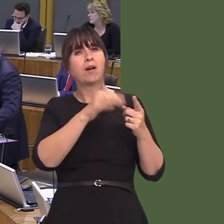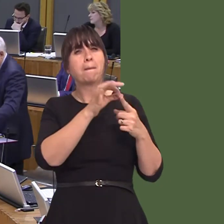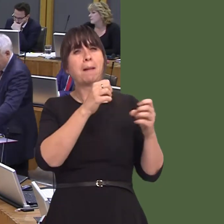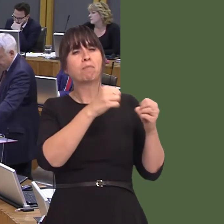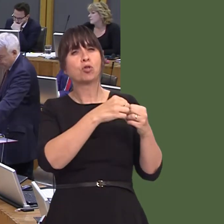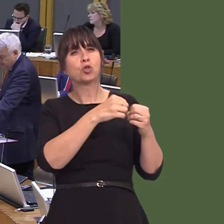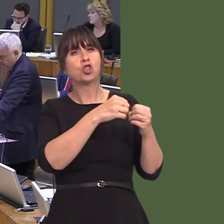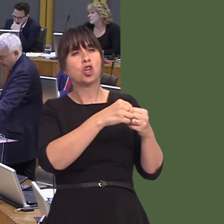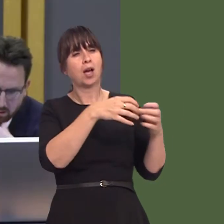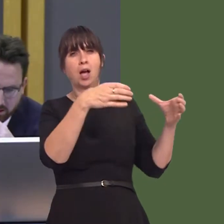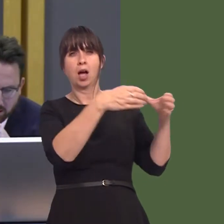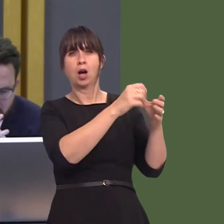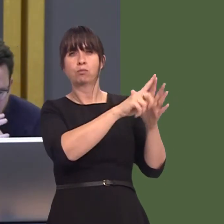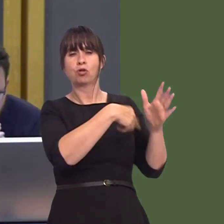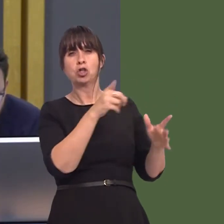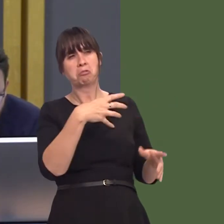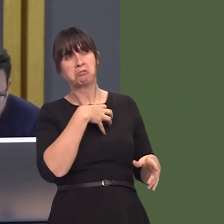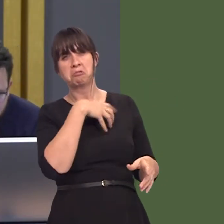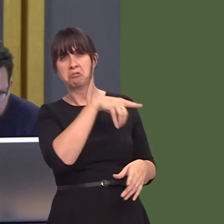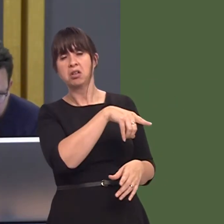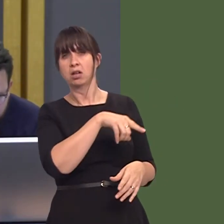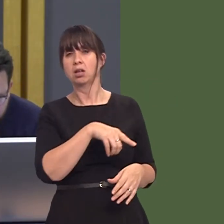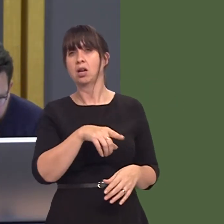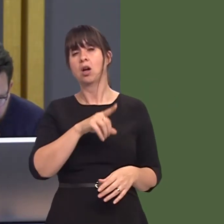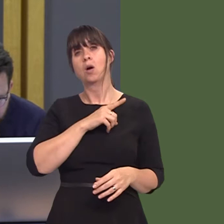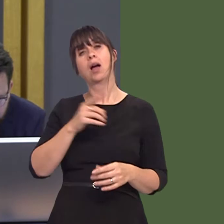Because there has been support over a number of years now for the community land trust